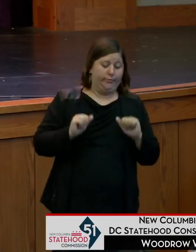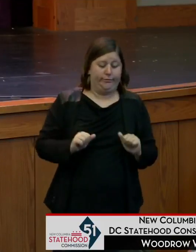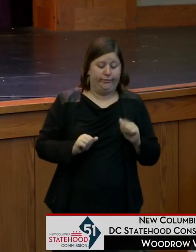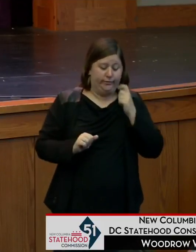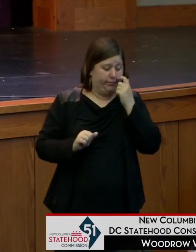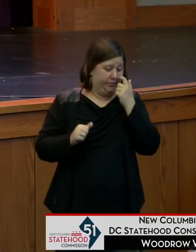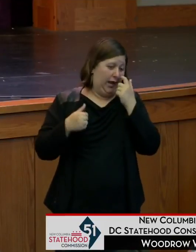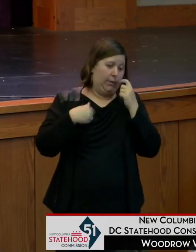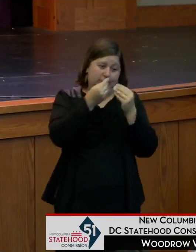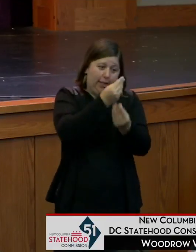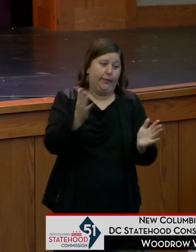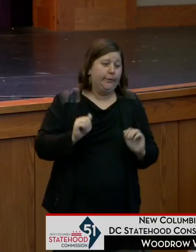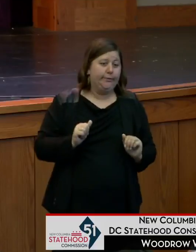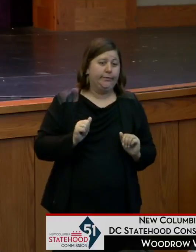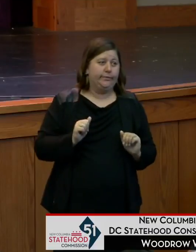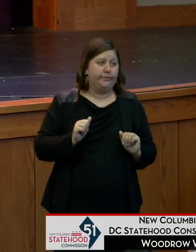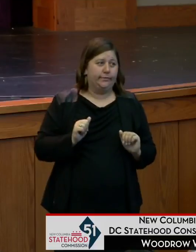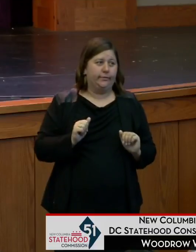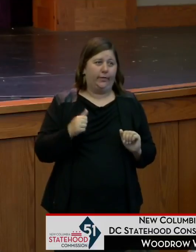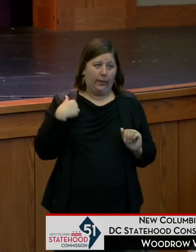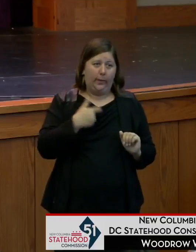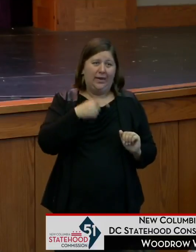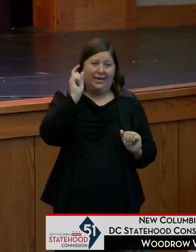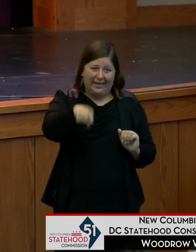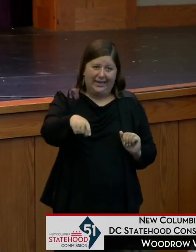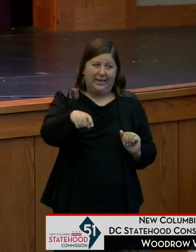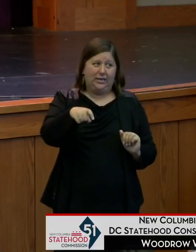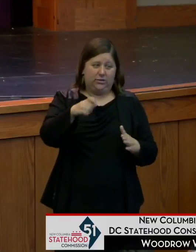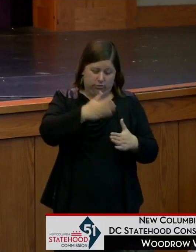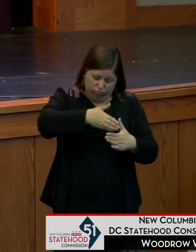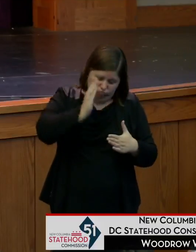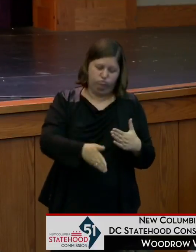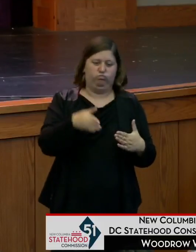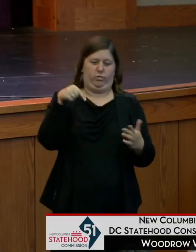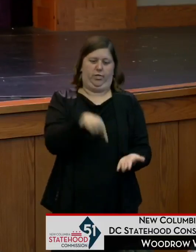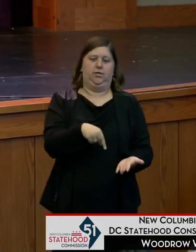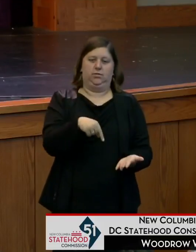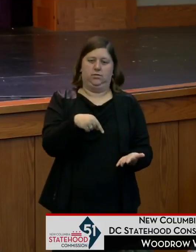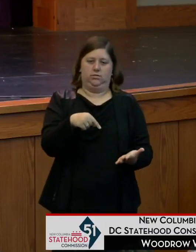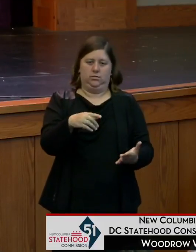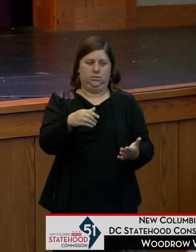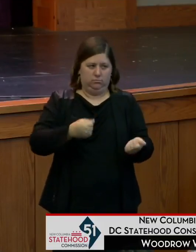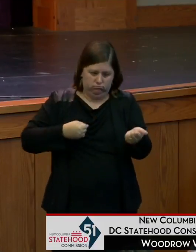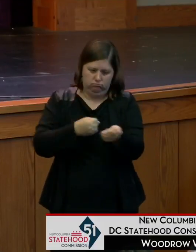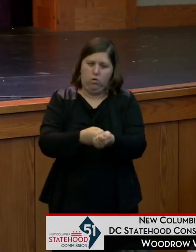SO I WILL TELL YOU WE NEED TO GET IT DONE. WE NEED TO GET BEHIND OUR MEMBERS.